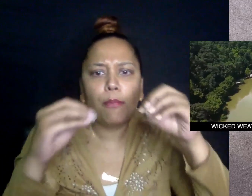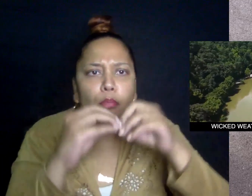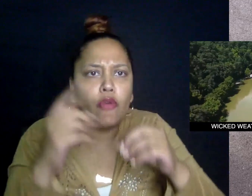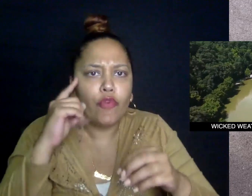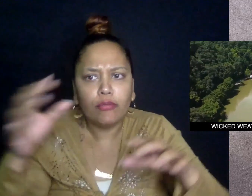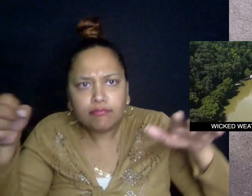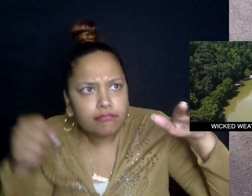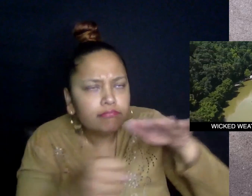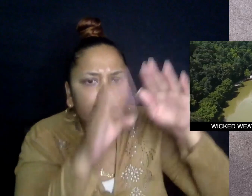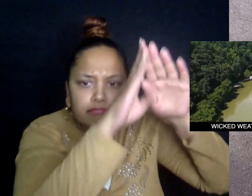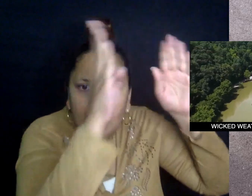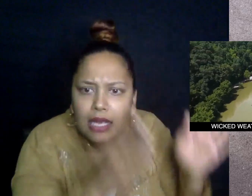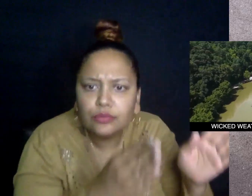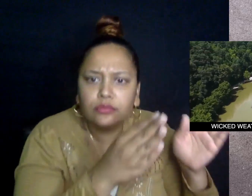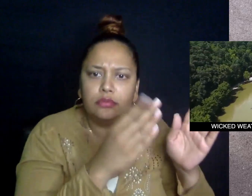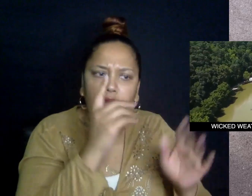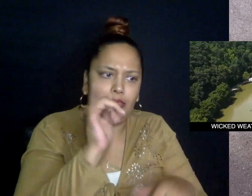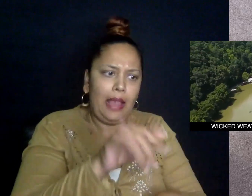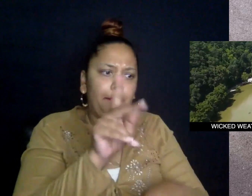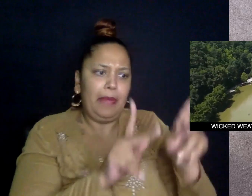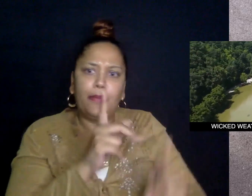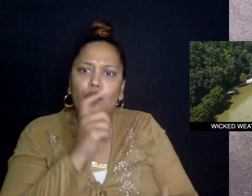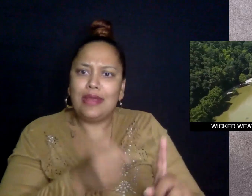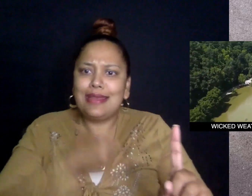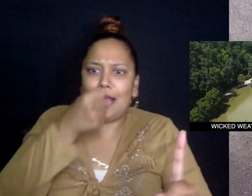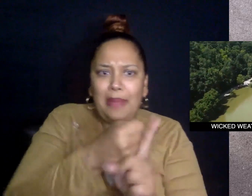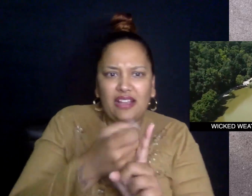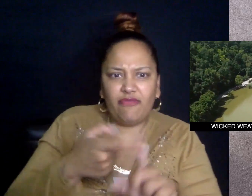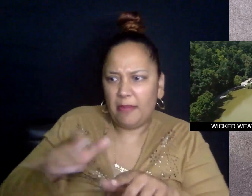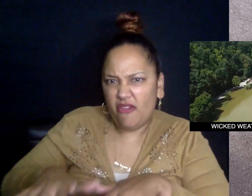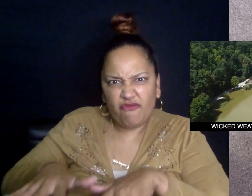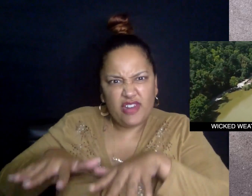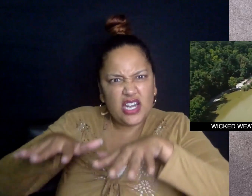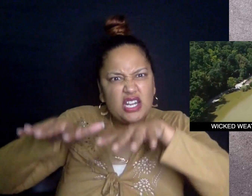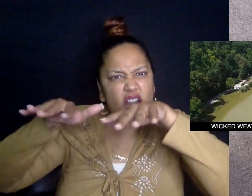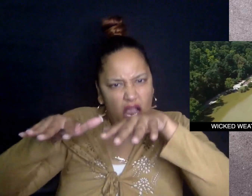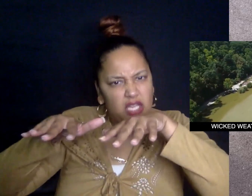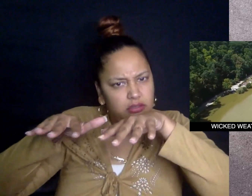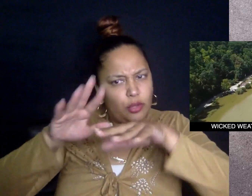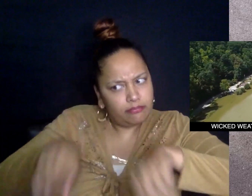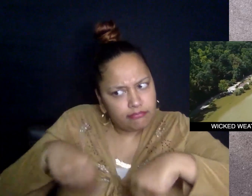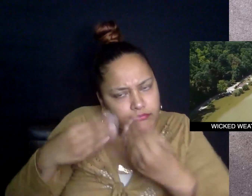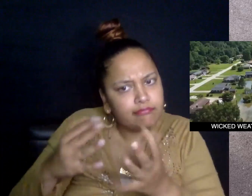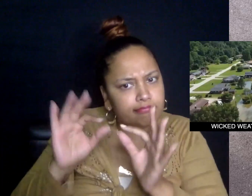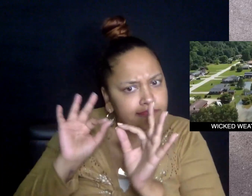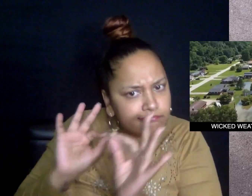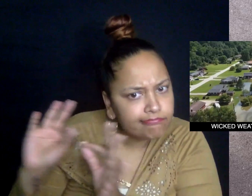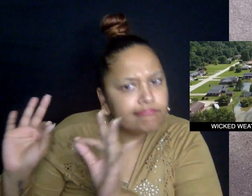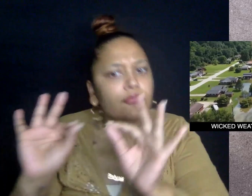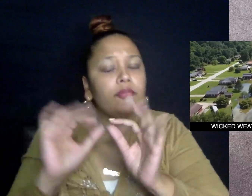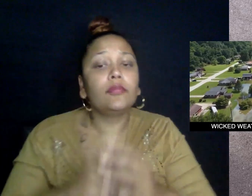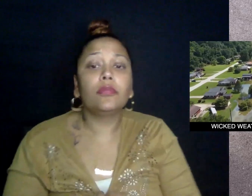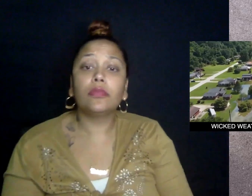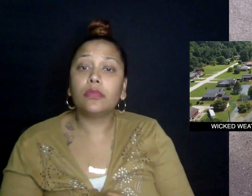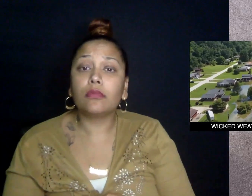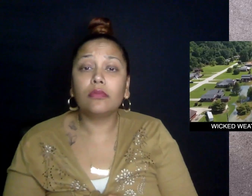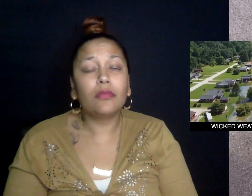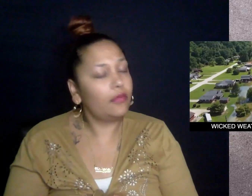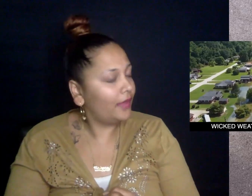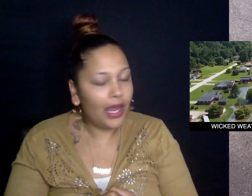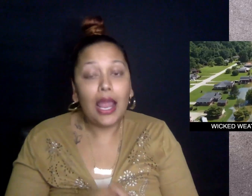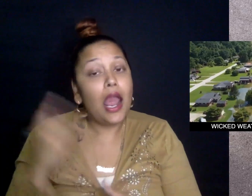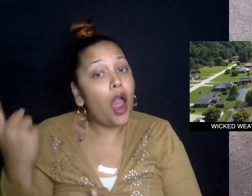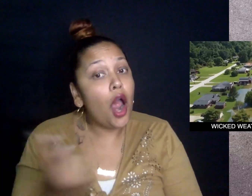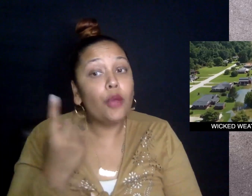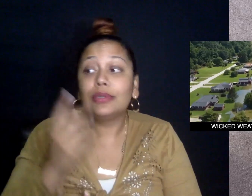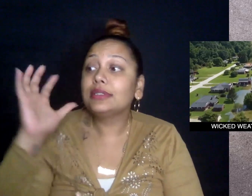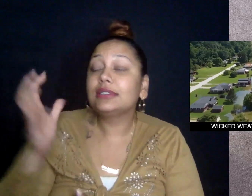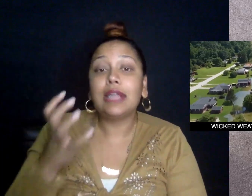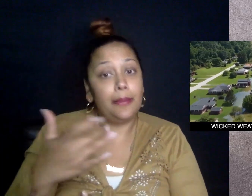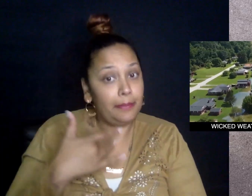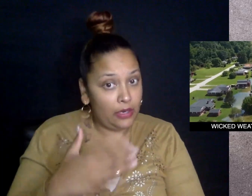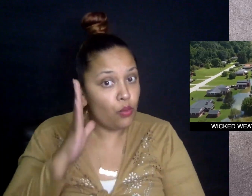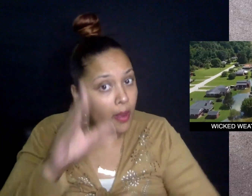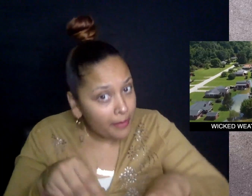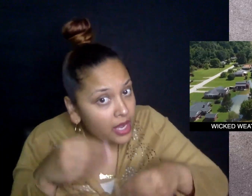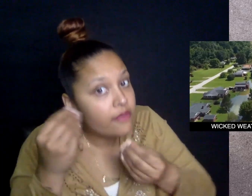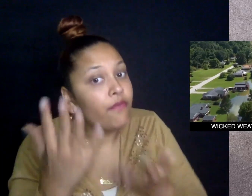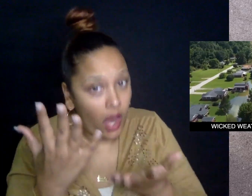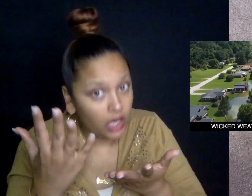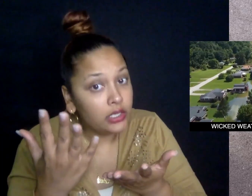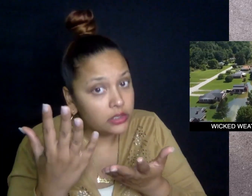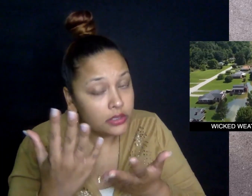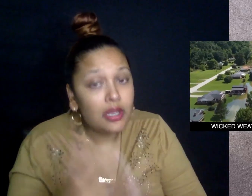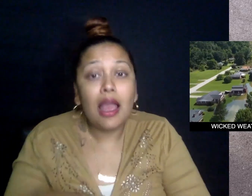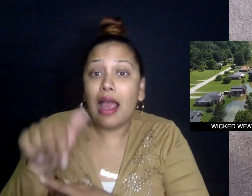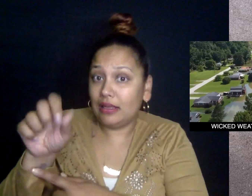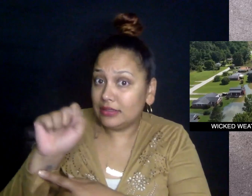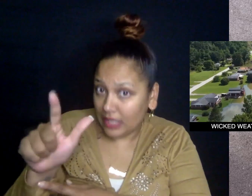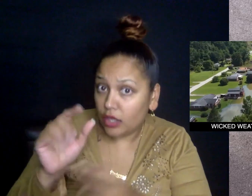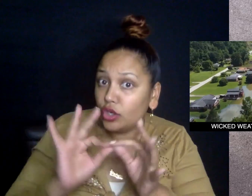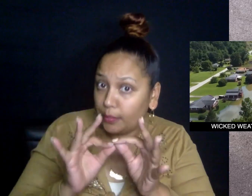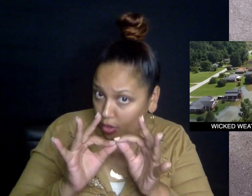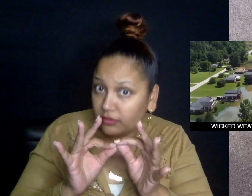and more temporary housing for the people impacted by the deadly floods